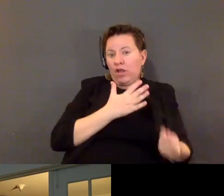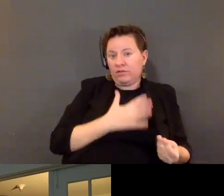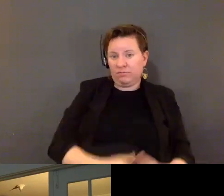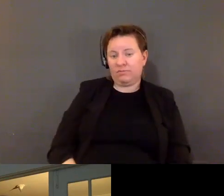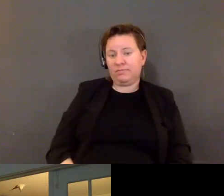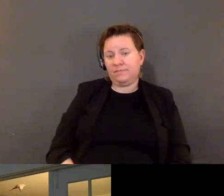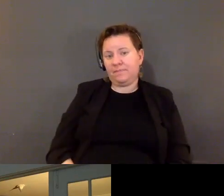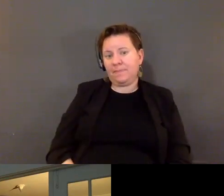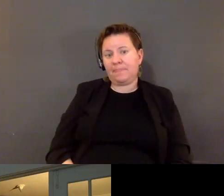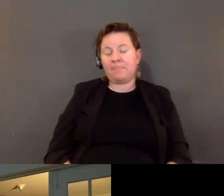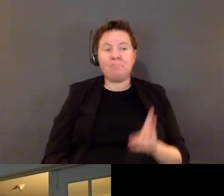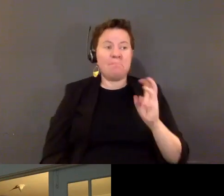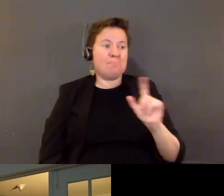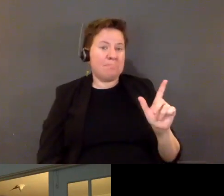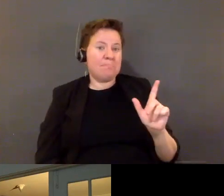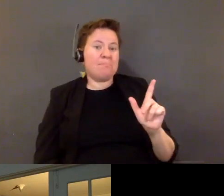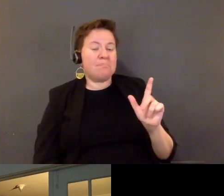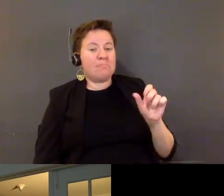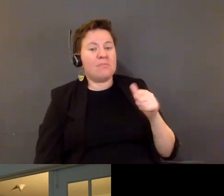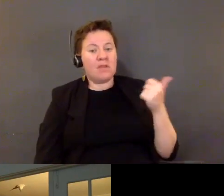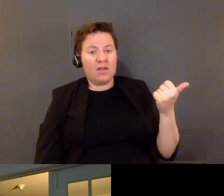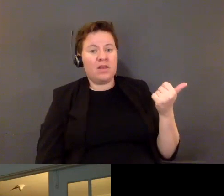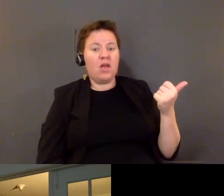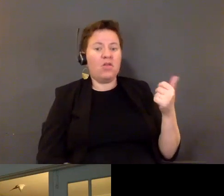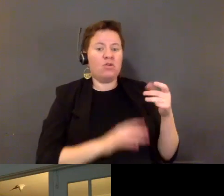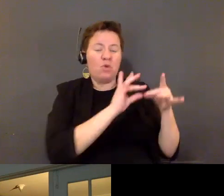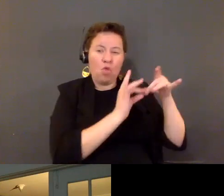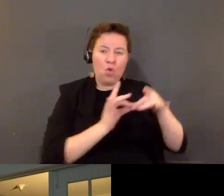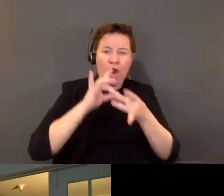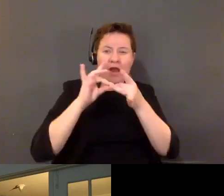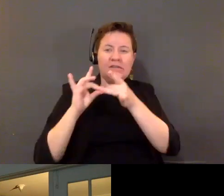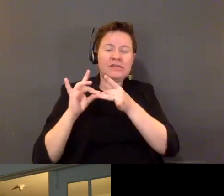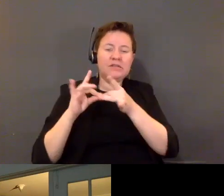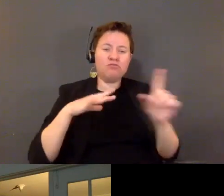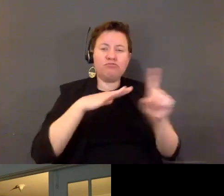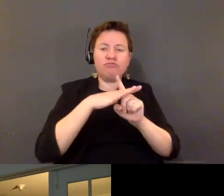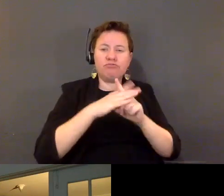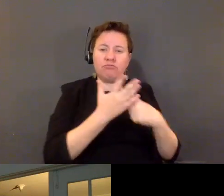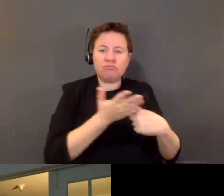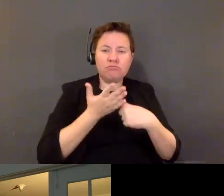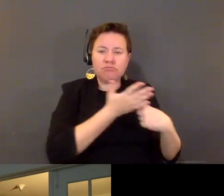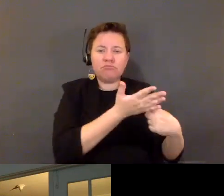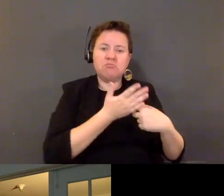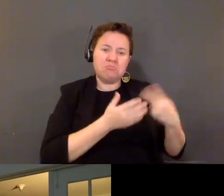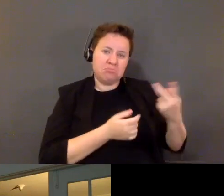well another thread that runs through the conversations we've had over the decades